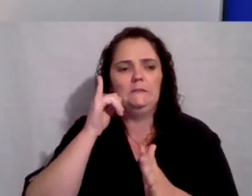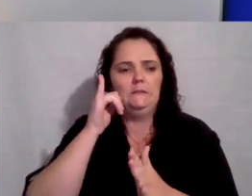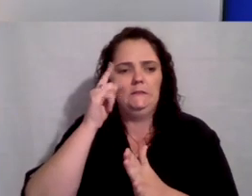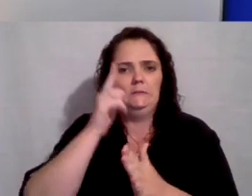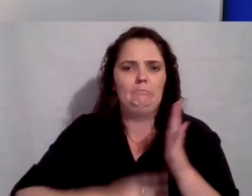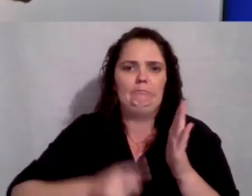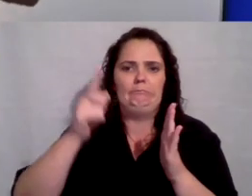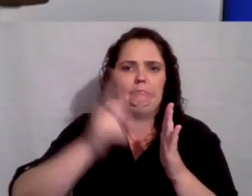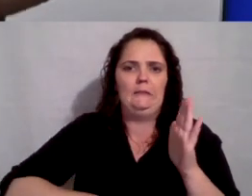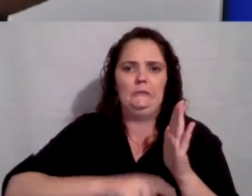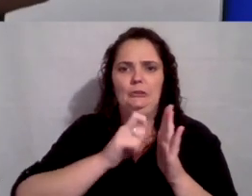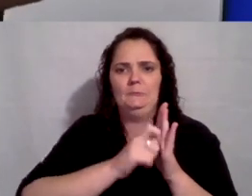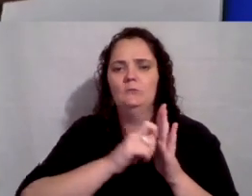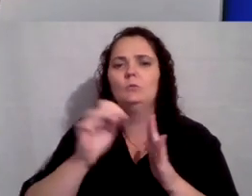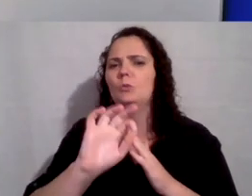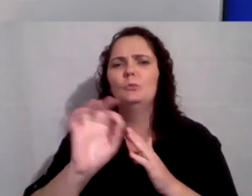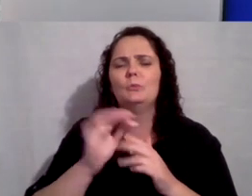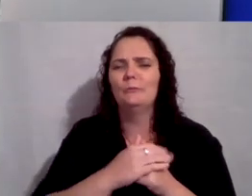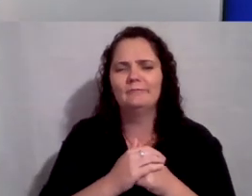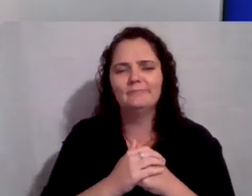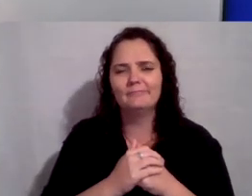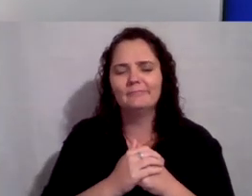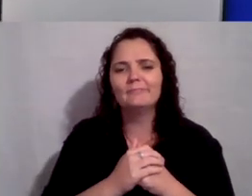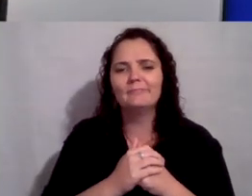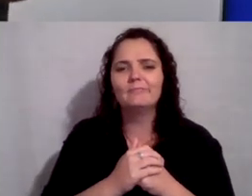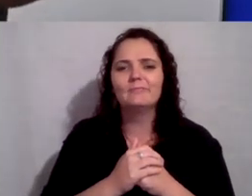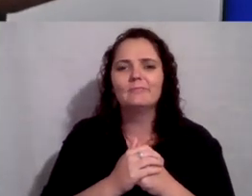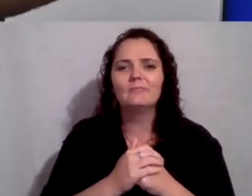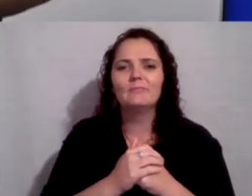corrective, it's something which is productive. Alright so what we're going to have them do next is we're going to have